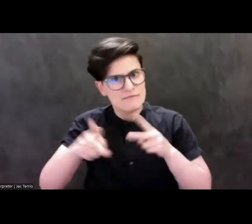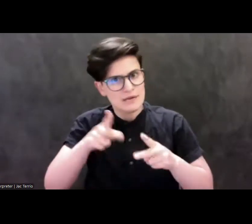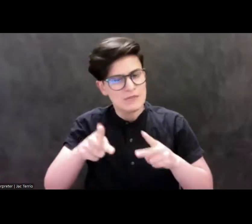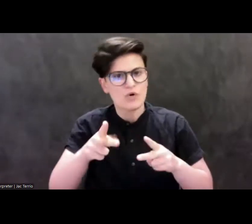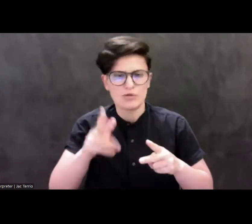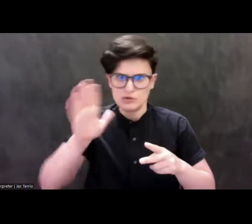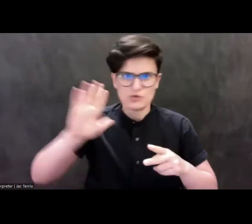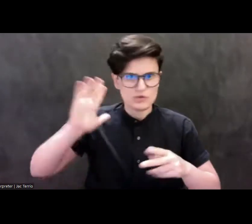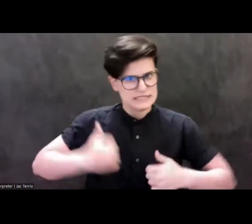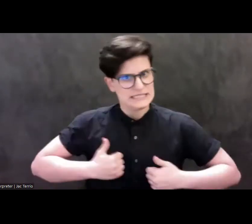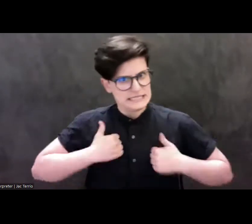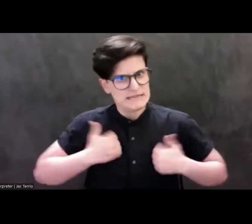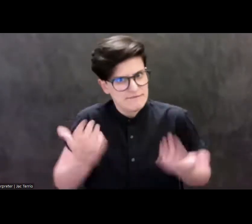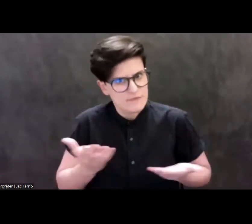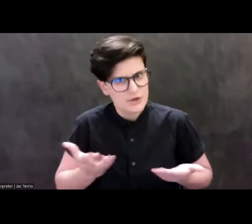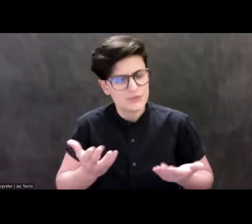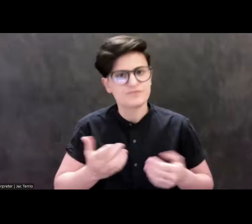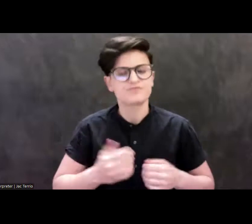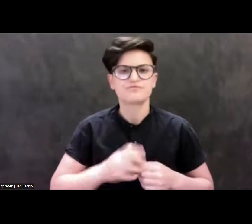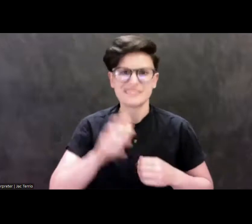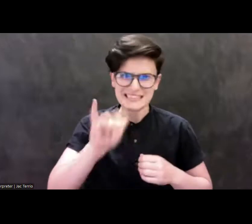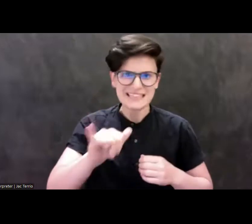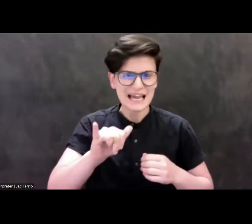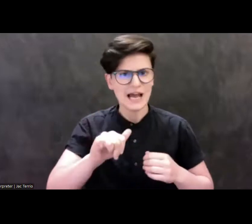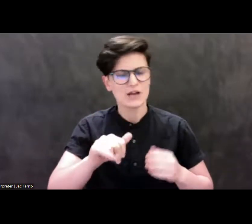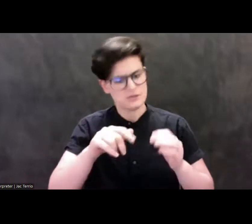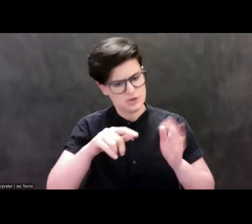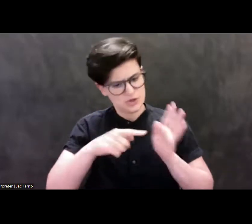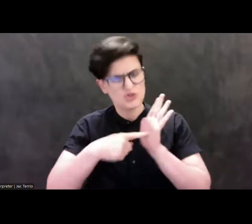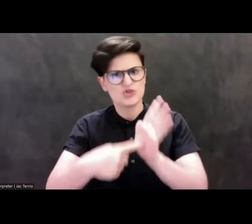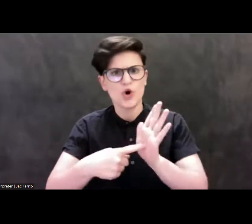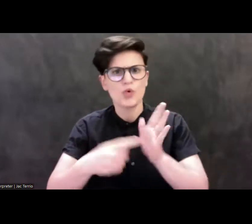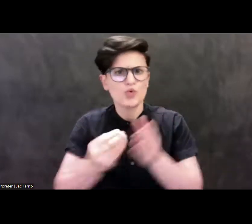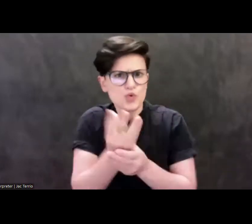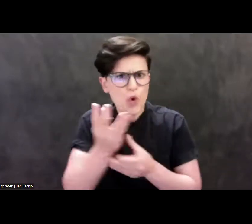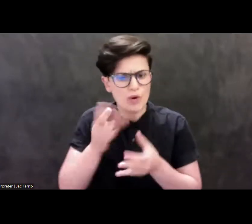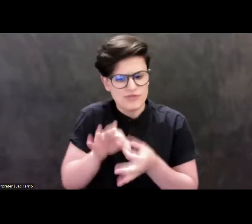The statement highlights the enduring relationship between native peoples and their traditional territories.